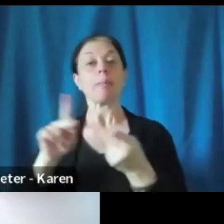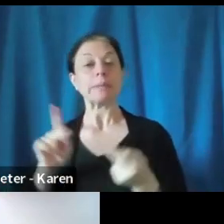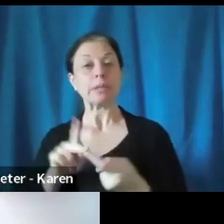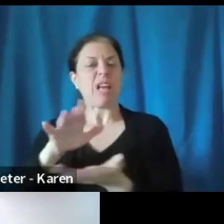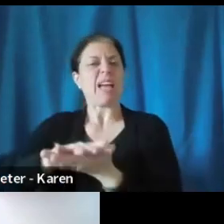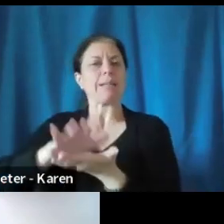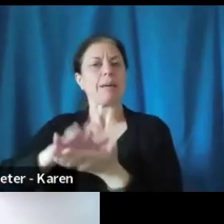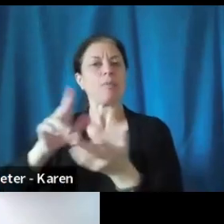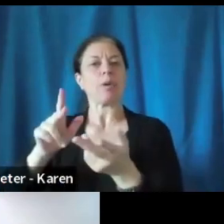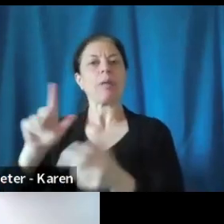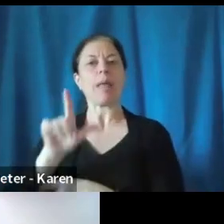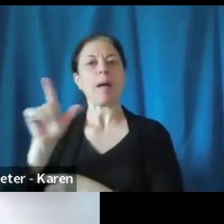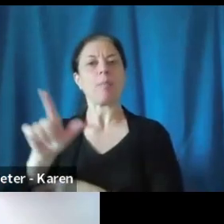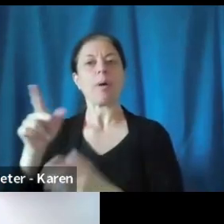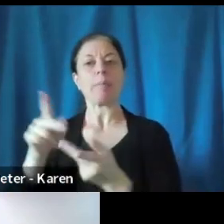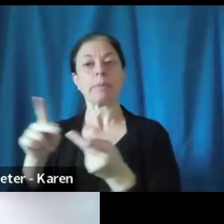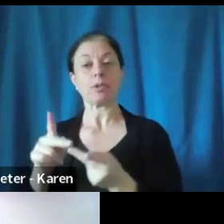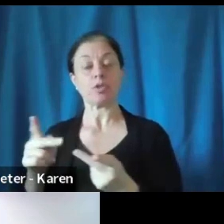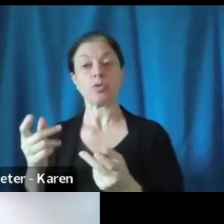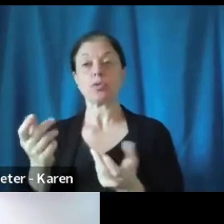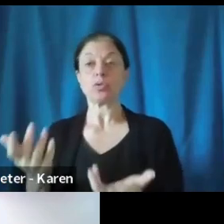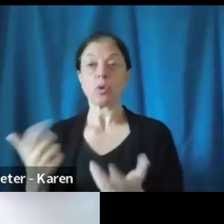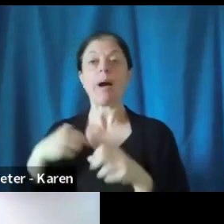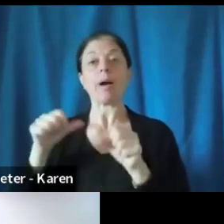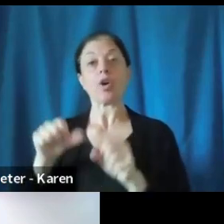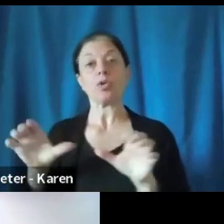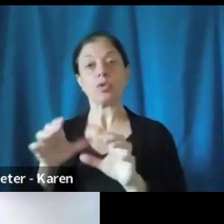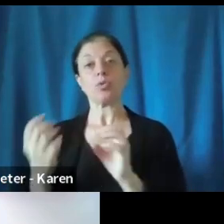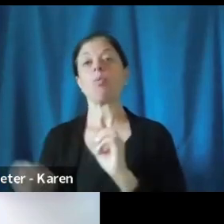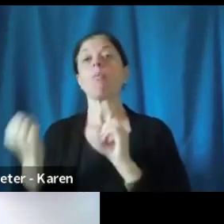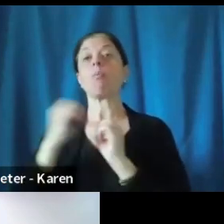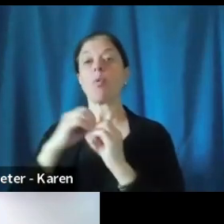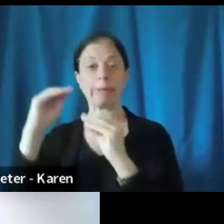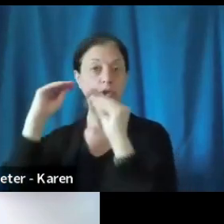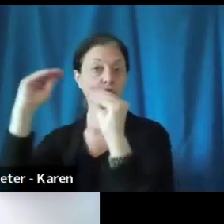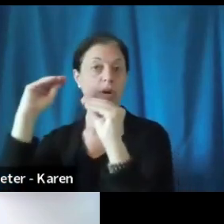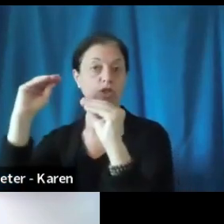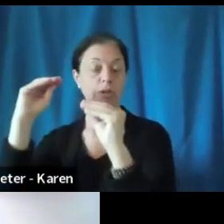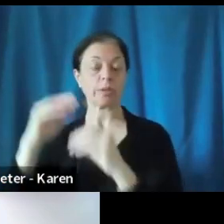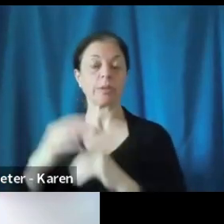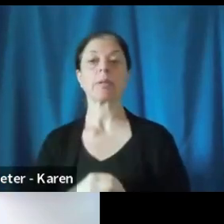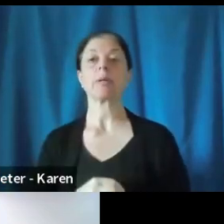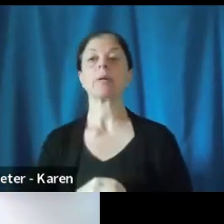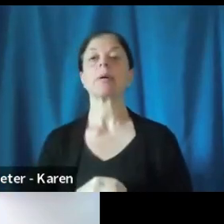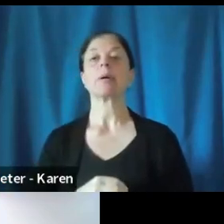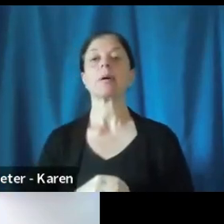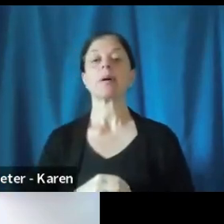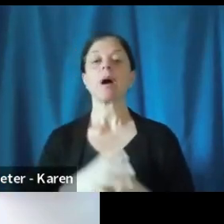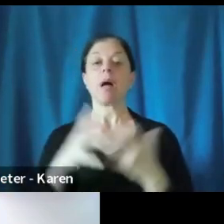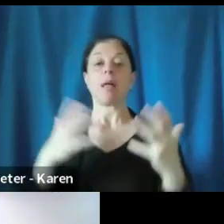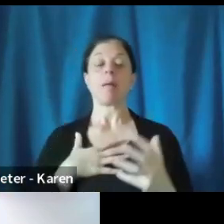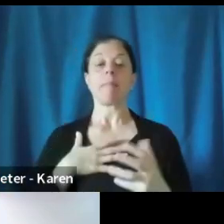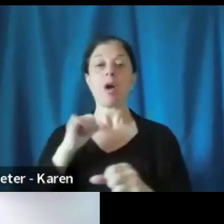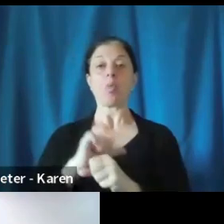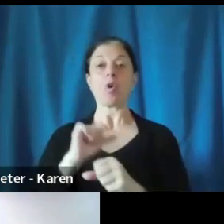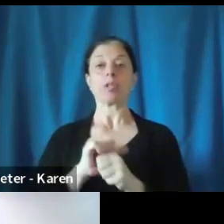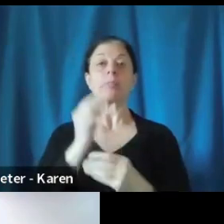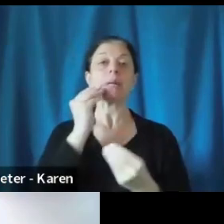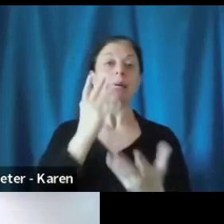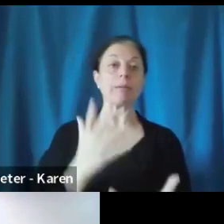use she/her. I went to get my MIS after undergrad and I shifted into an academic librarian position so I could do more